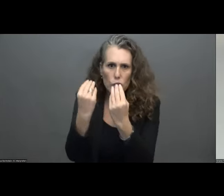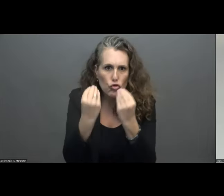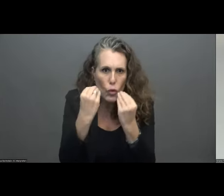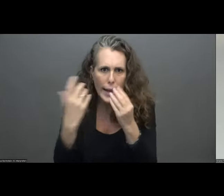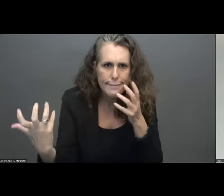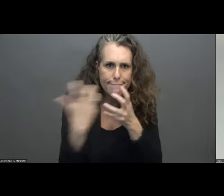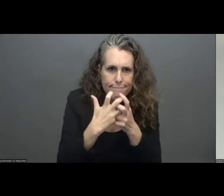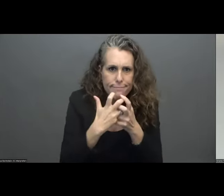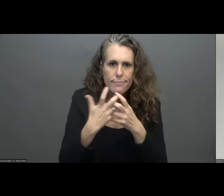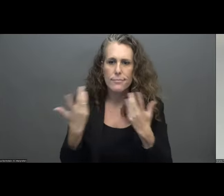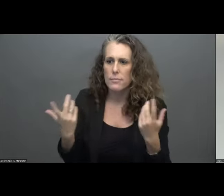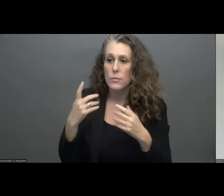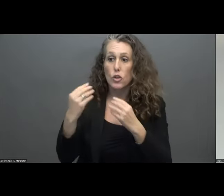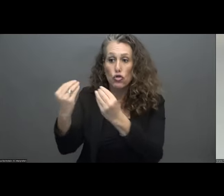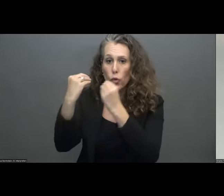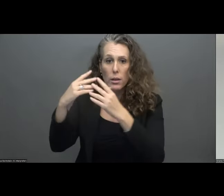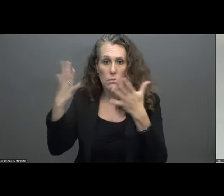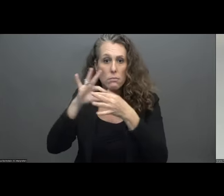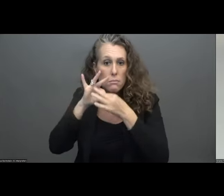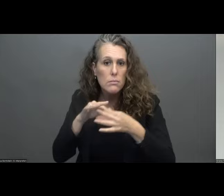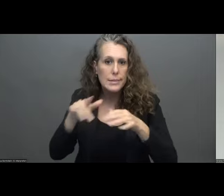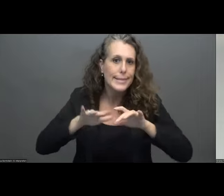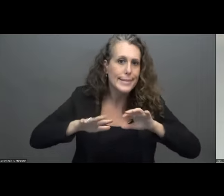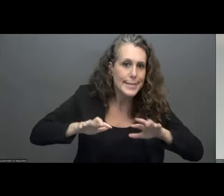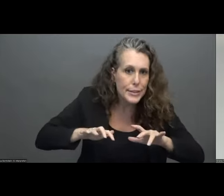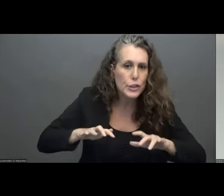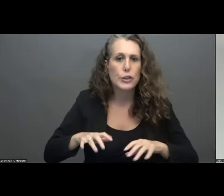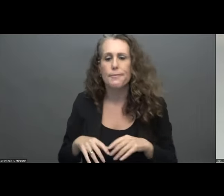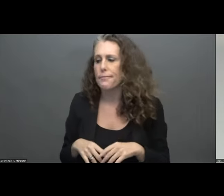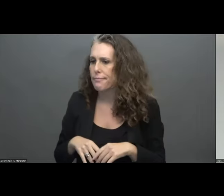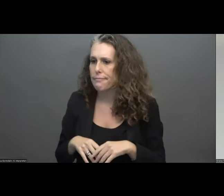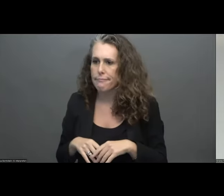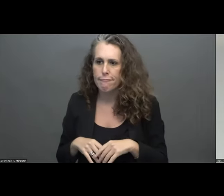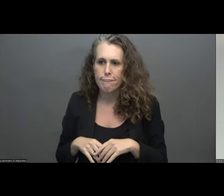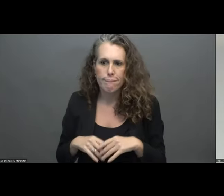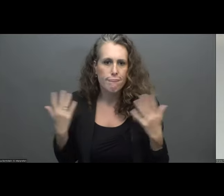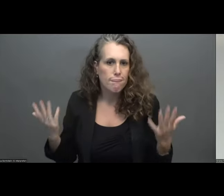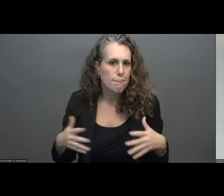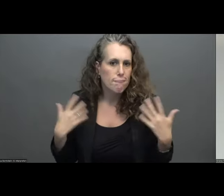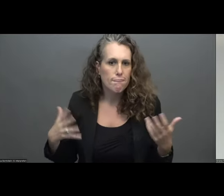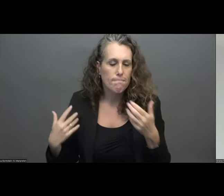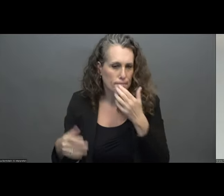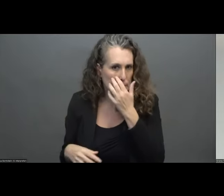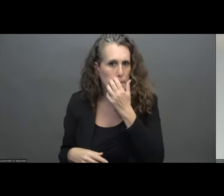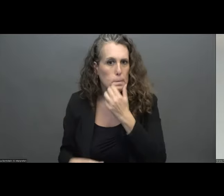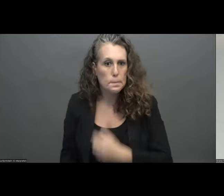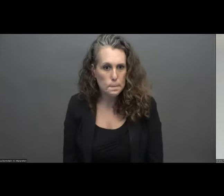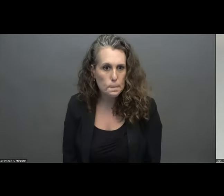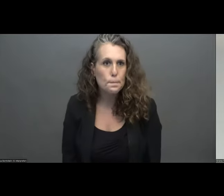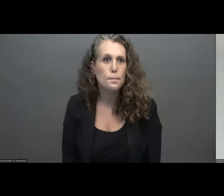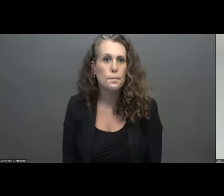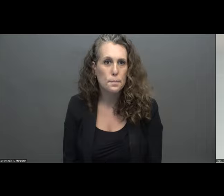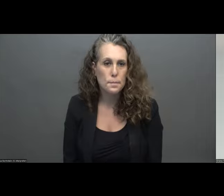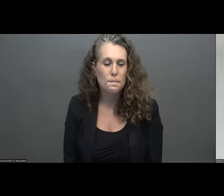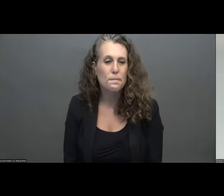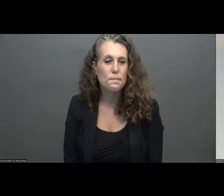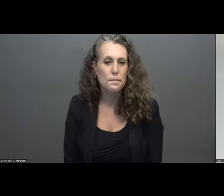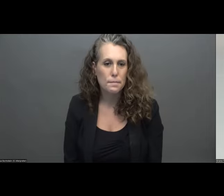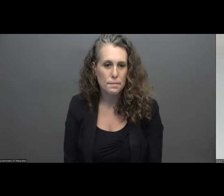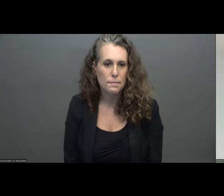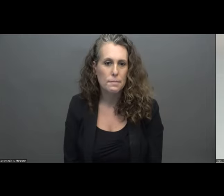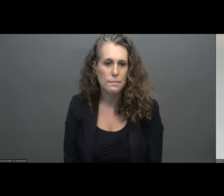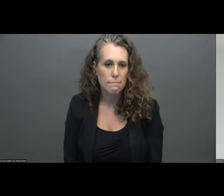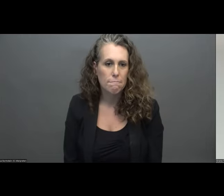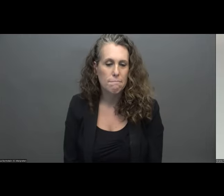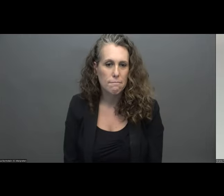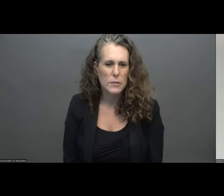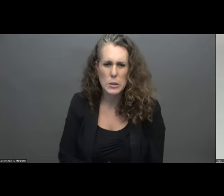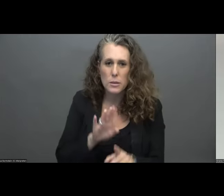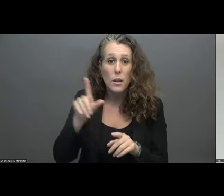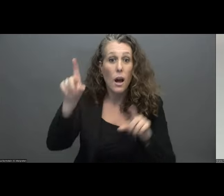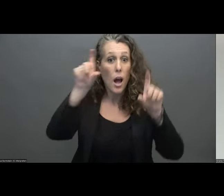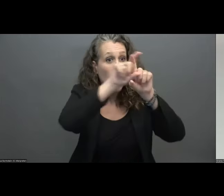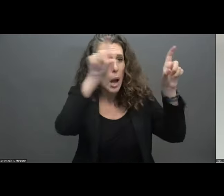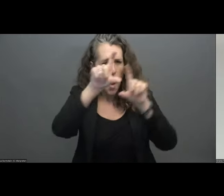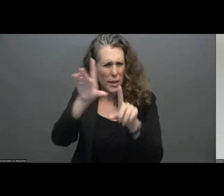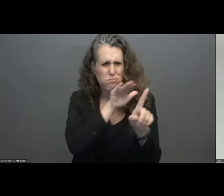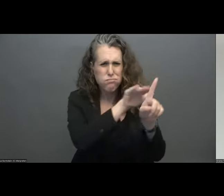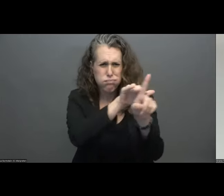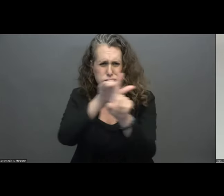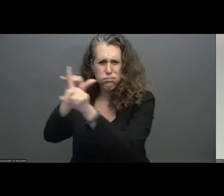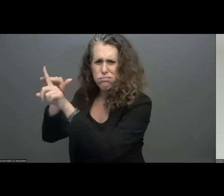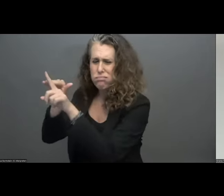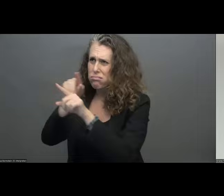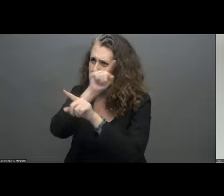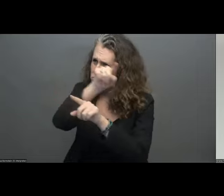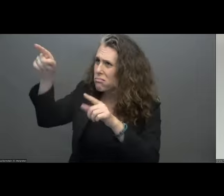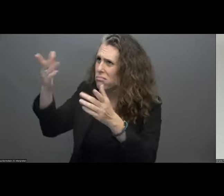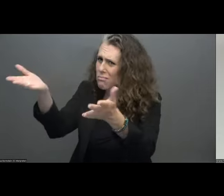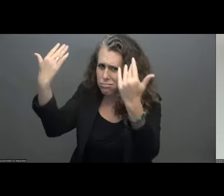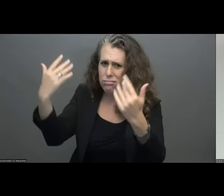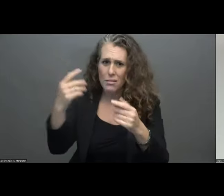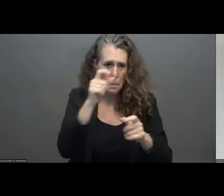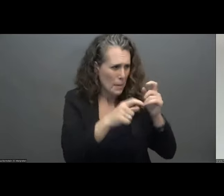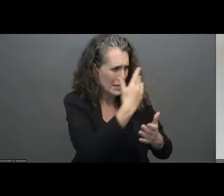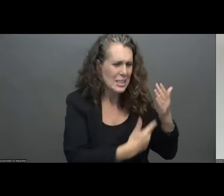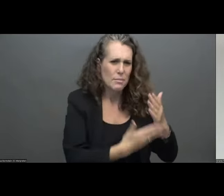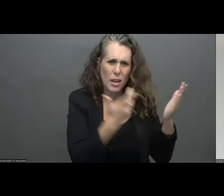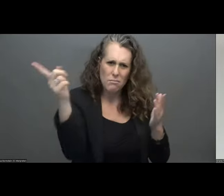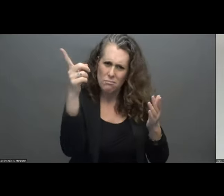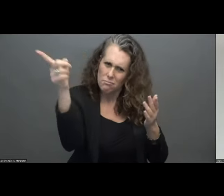not on our fiscal material finance here, and address this on to the principal, Uncle applies